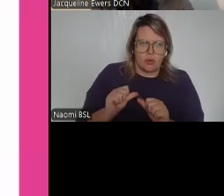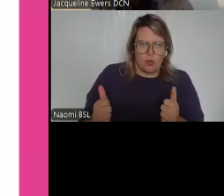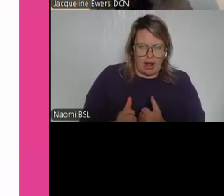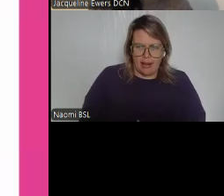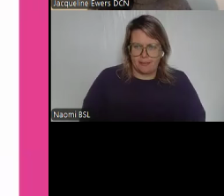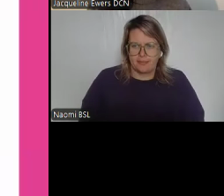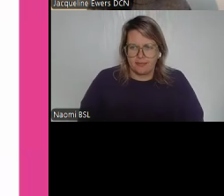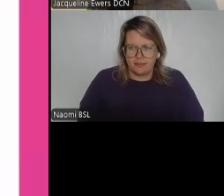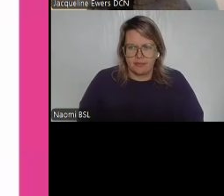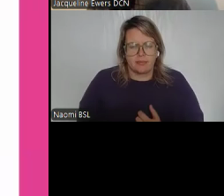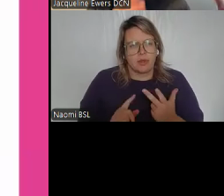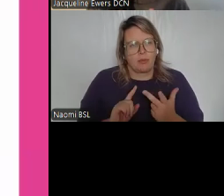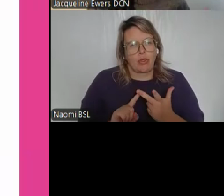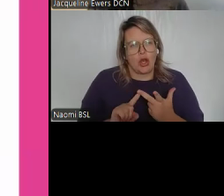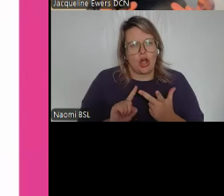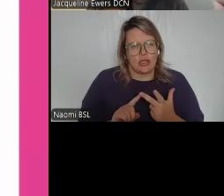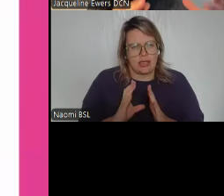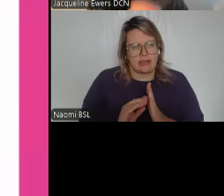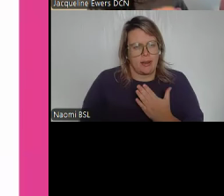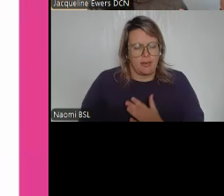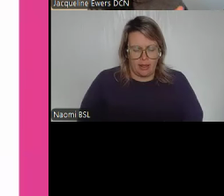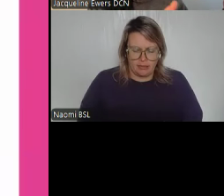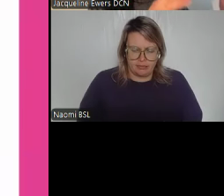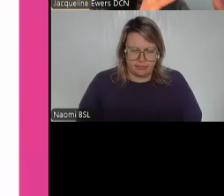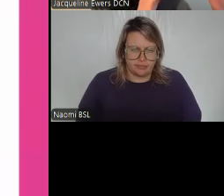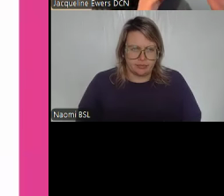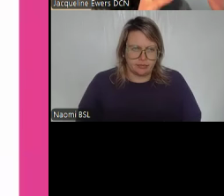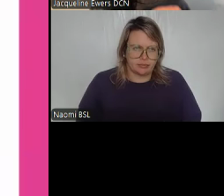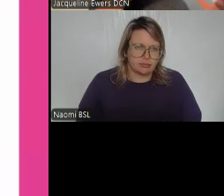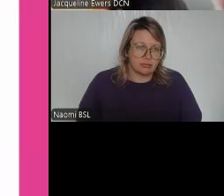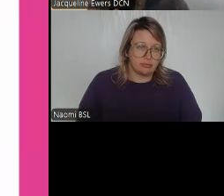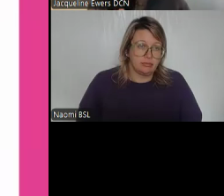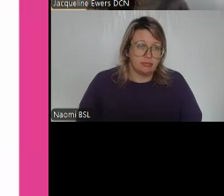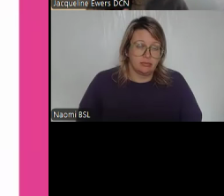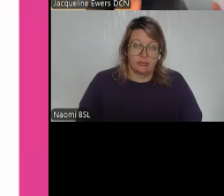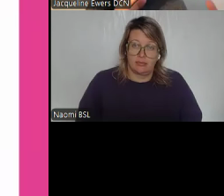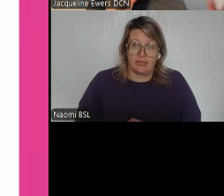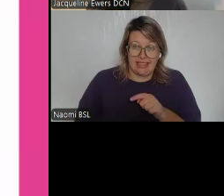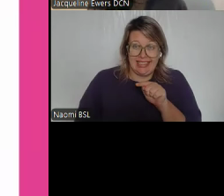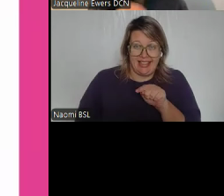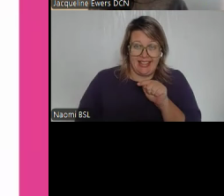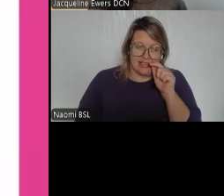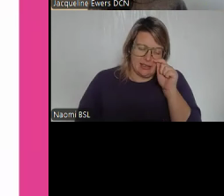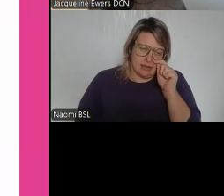The third example of these sign-ups, these are all from that very common touch point,